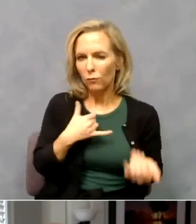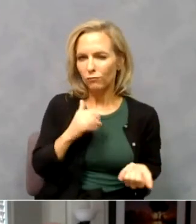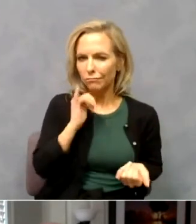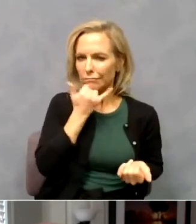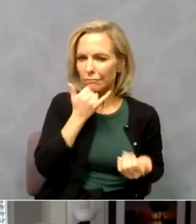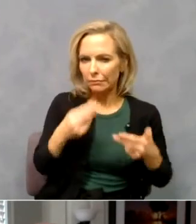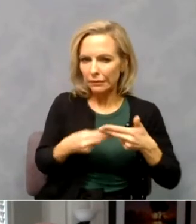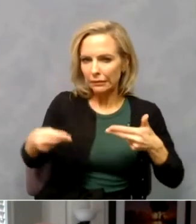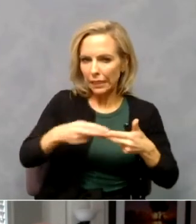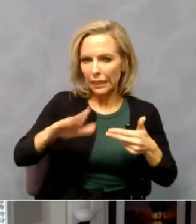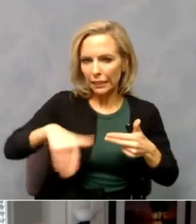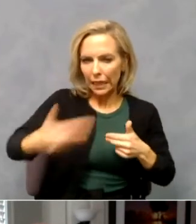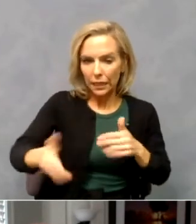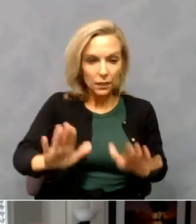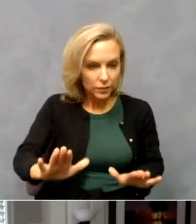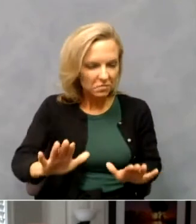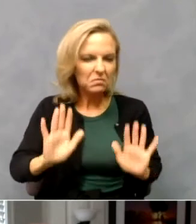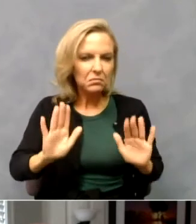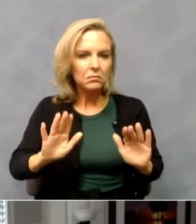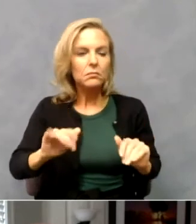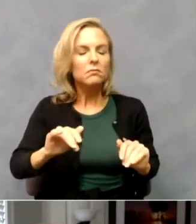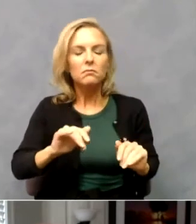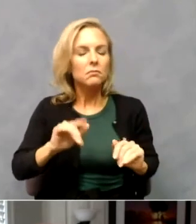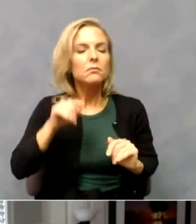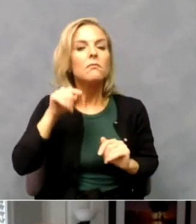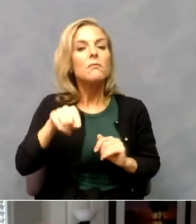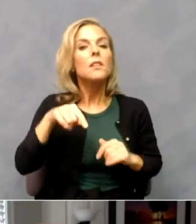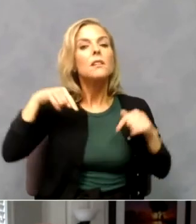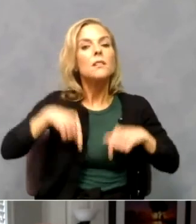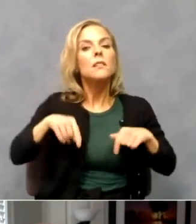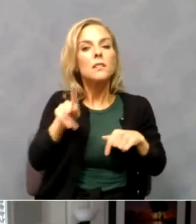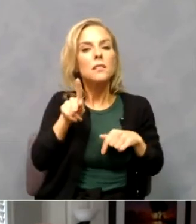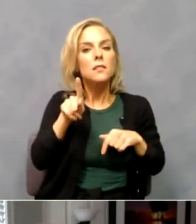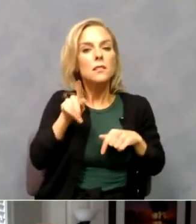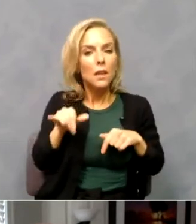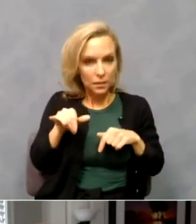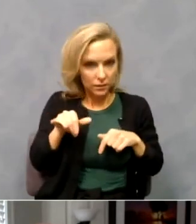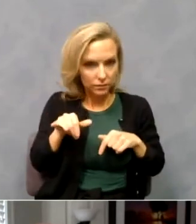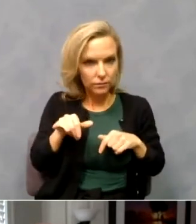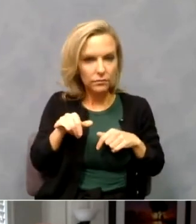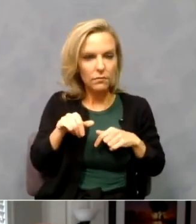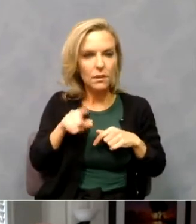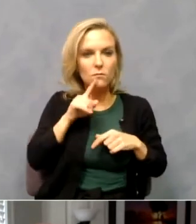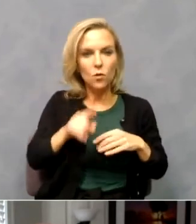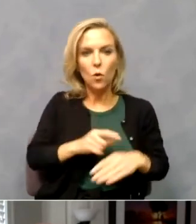Okay, so in Kentucky on the preventing morbidity and mortality, I want to just